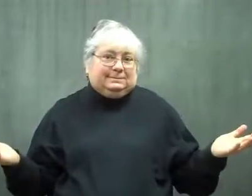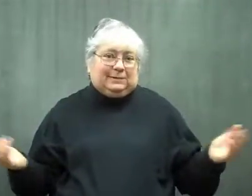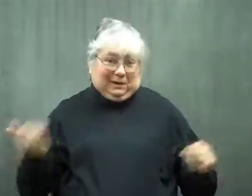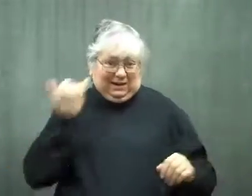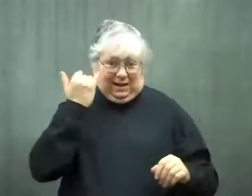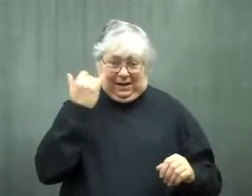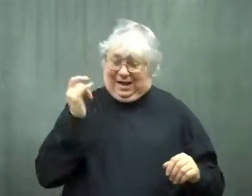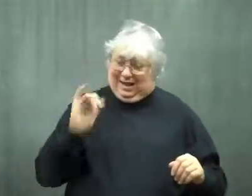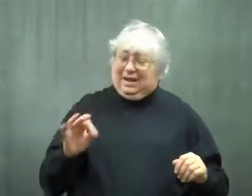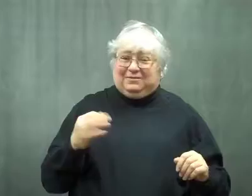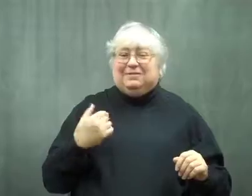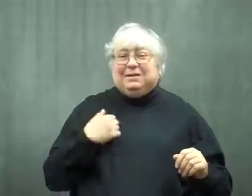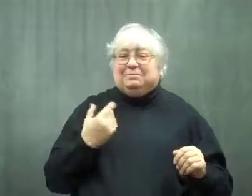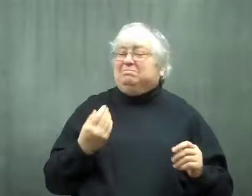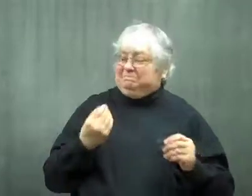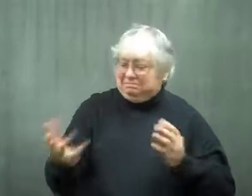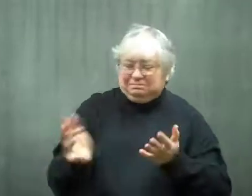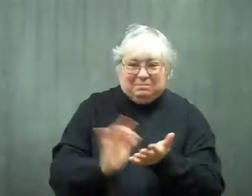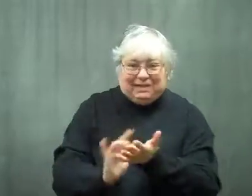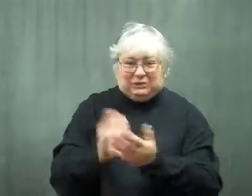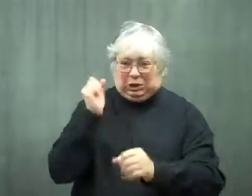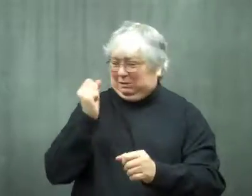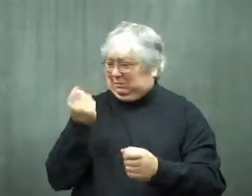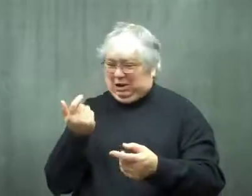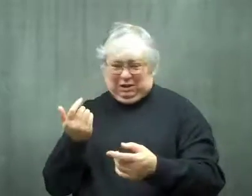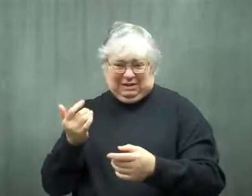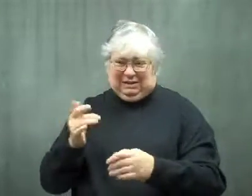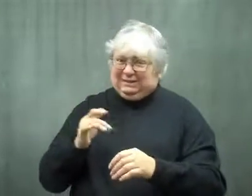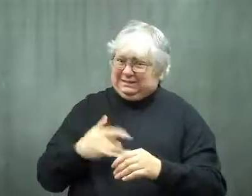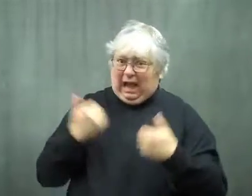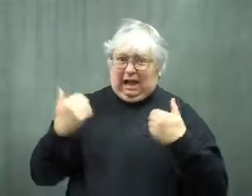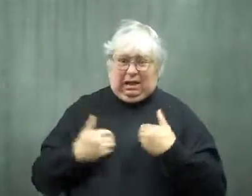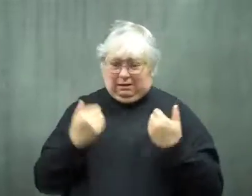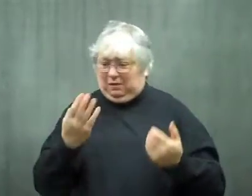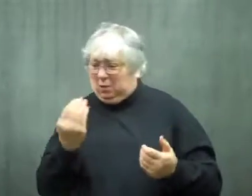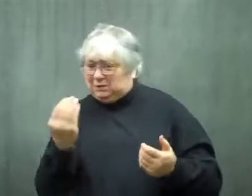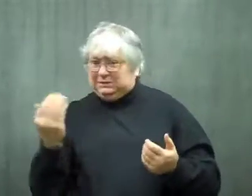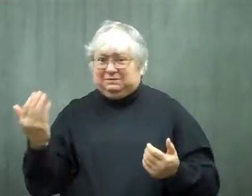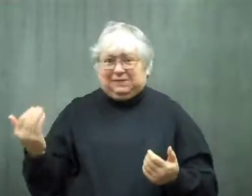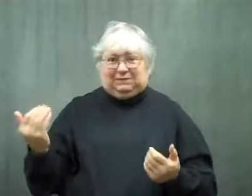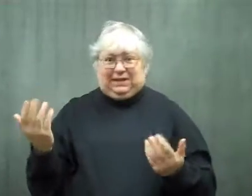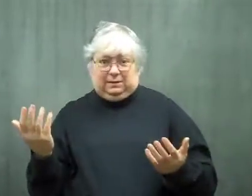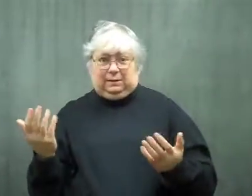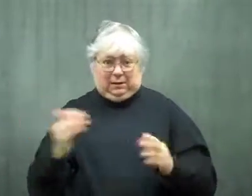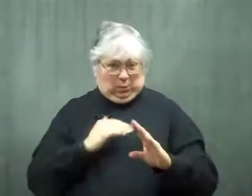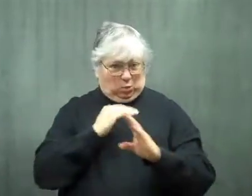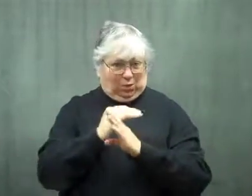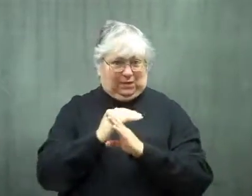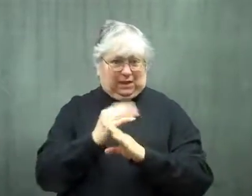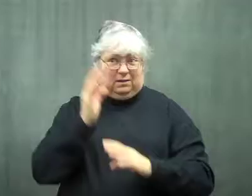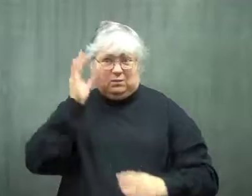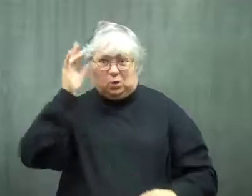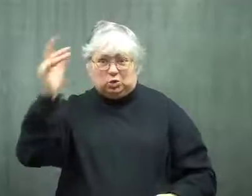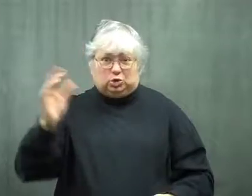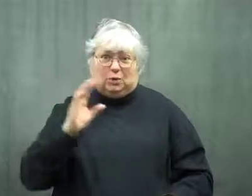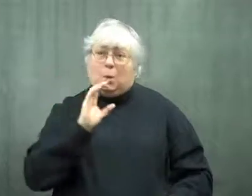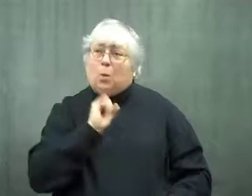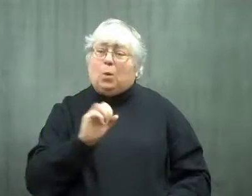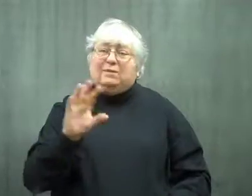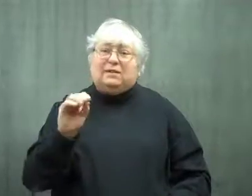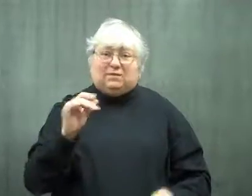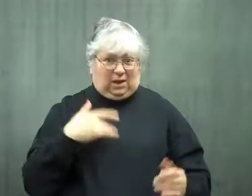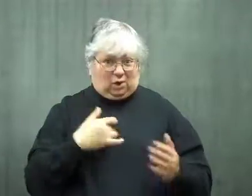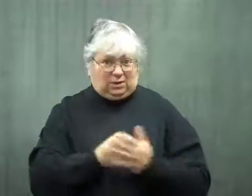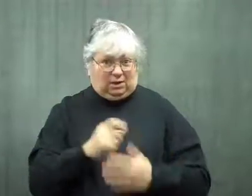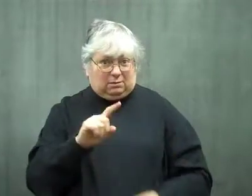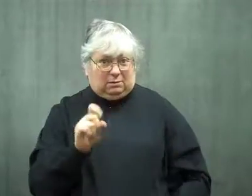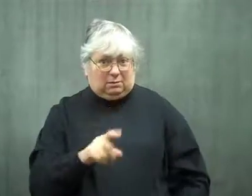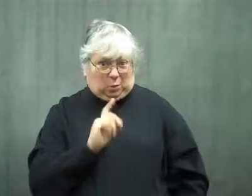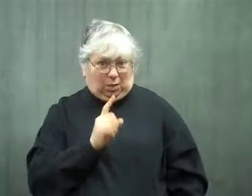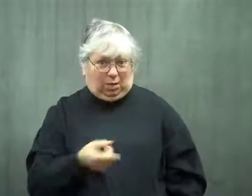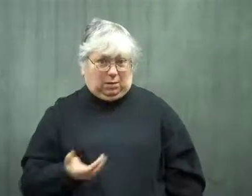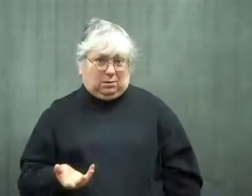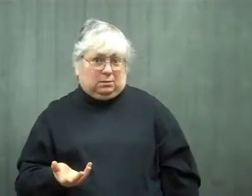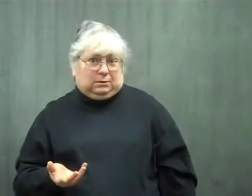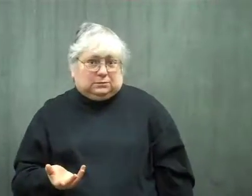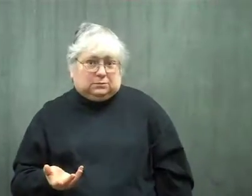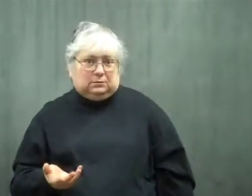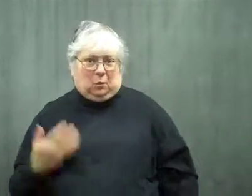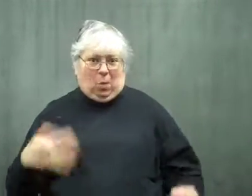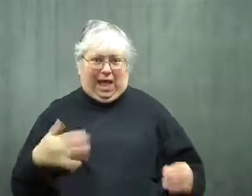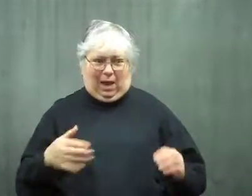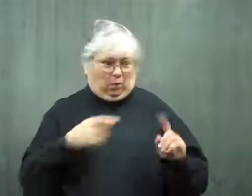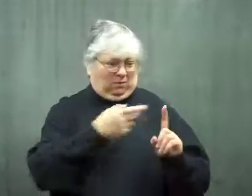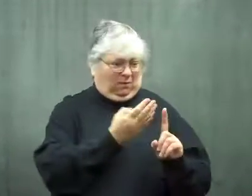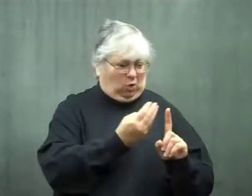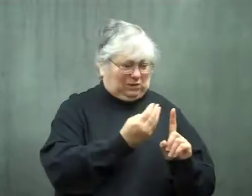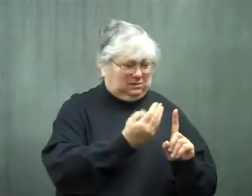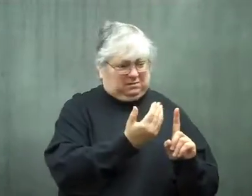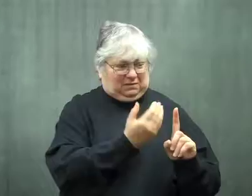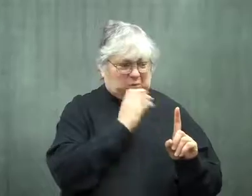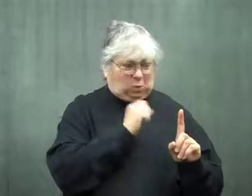Will giving medication to a 14 or 15 year old really prevent heart attacks at 50?